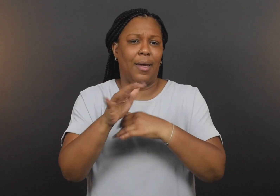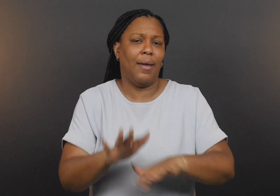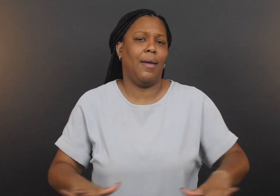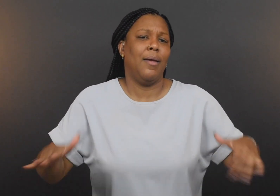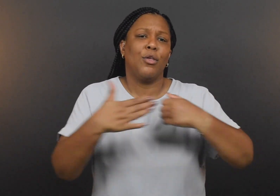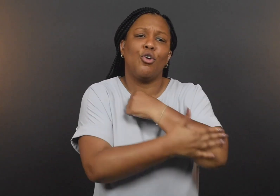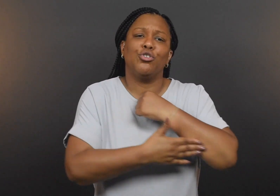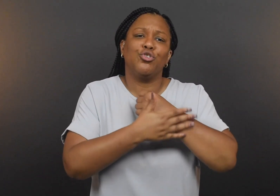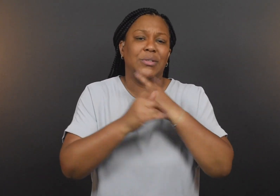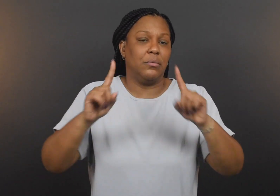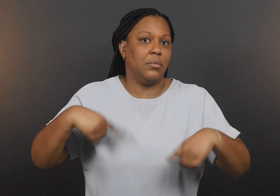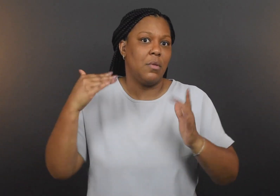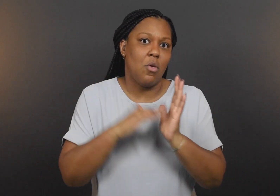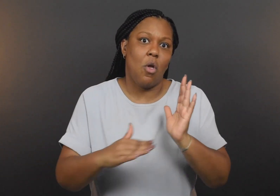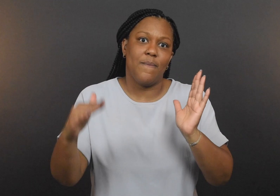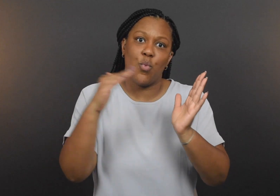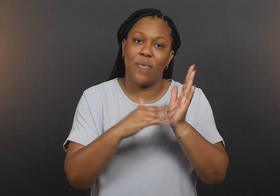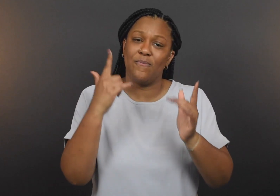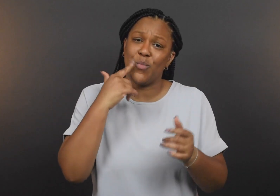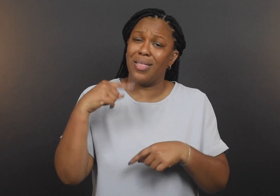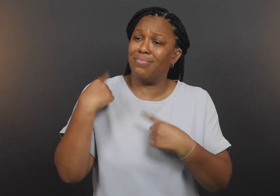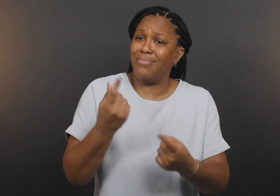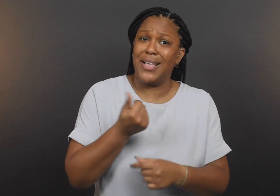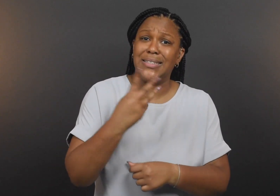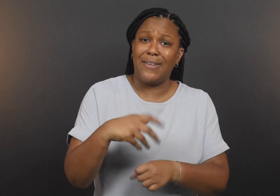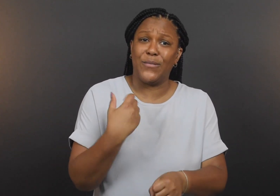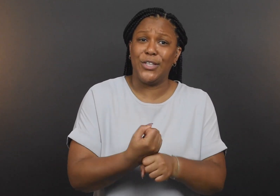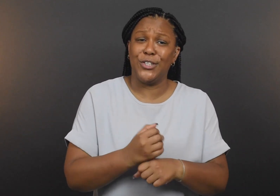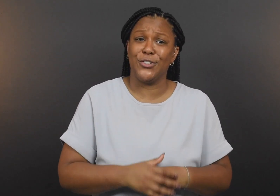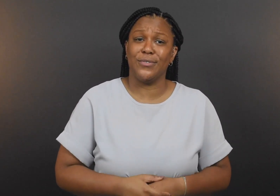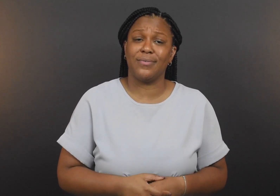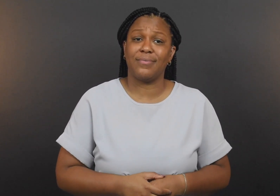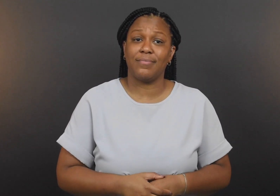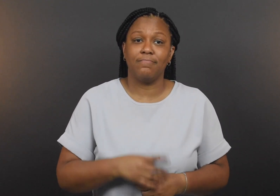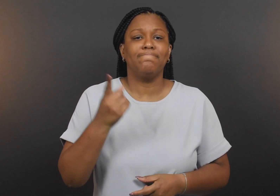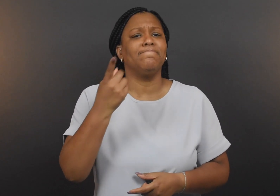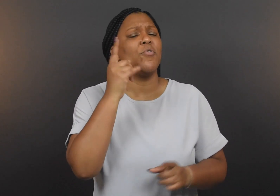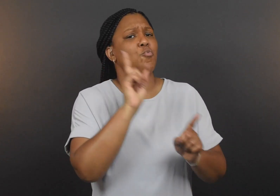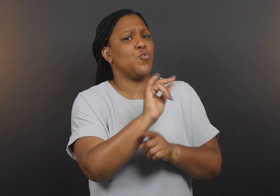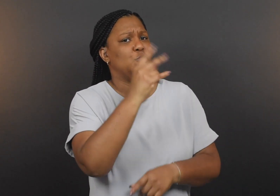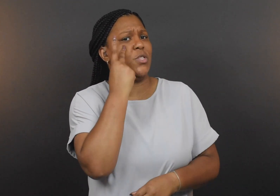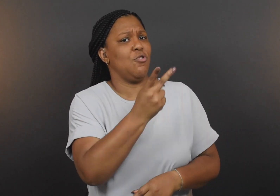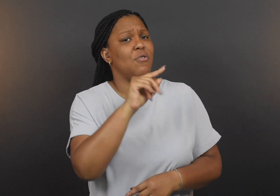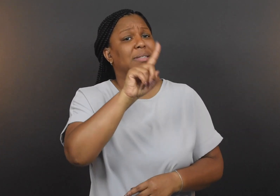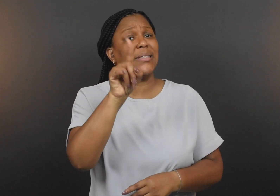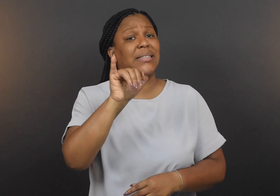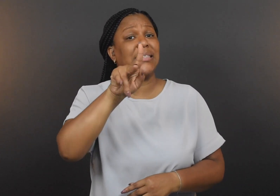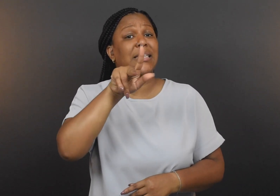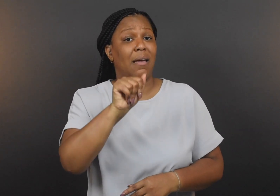“We’ve been dealing with emerging diseases threatening the country all too often these last several years,” Dale says.